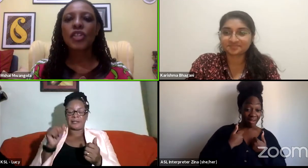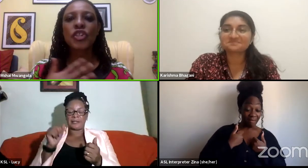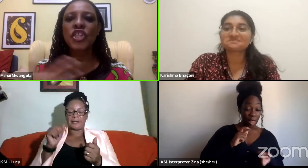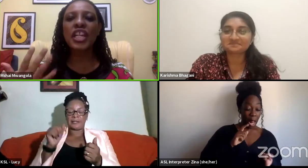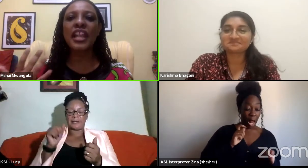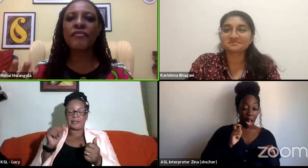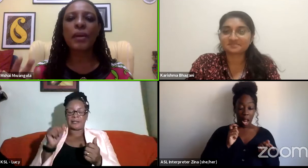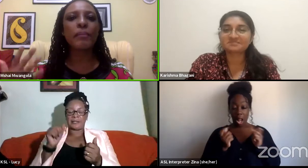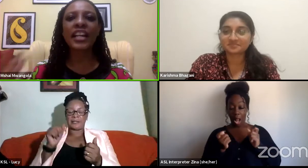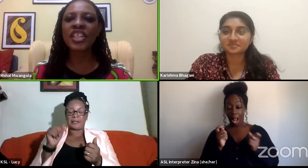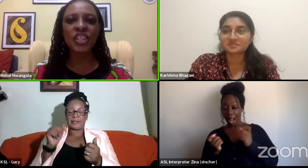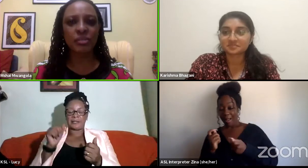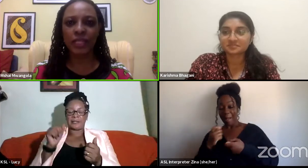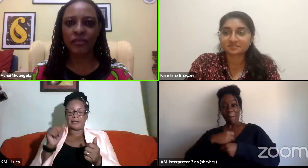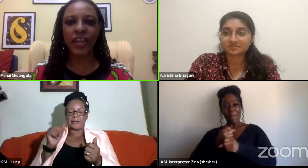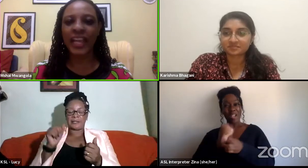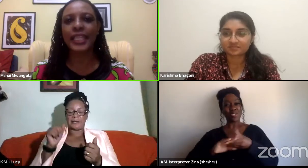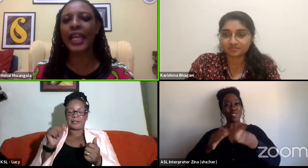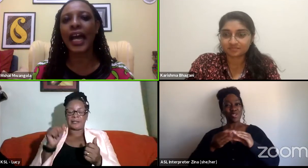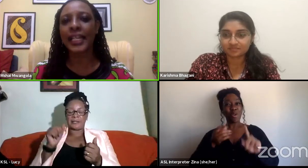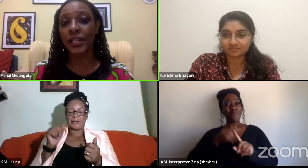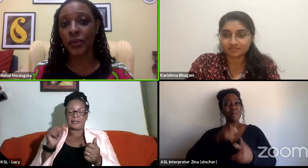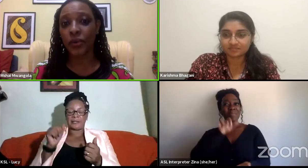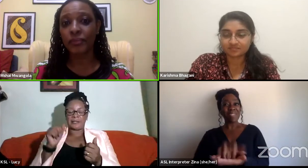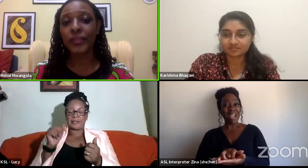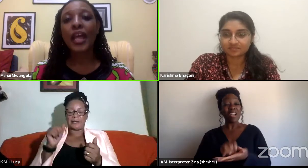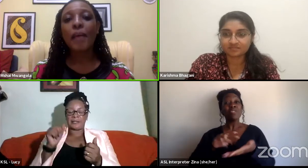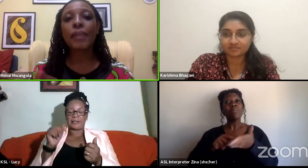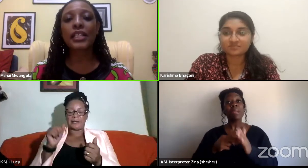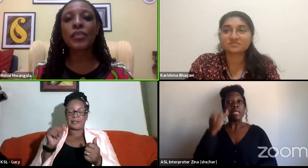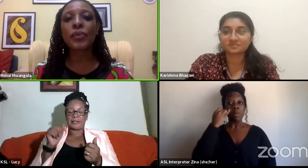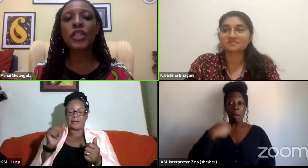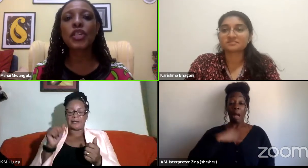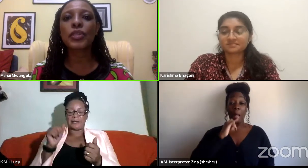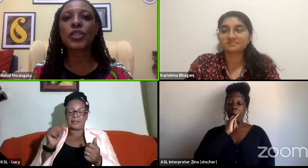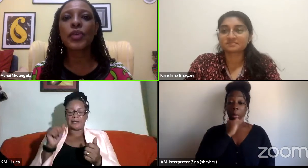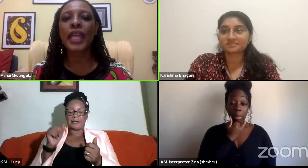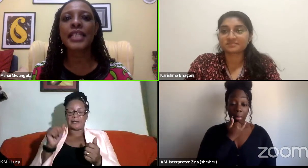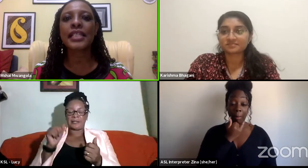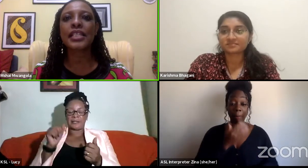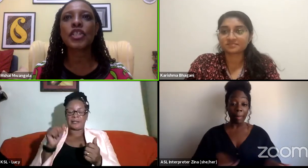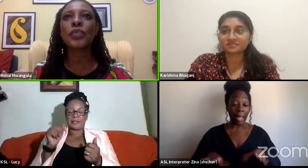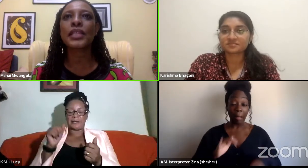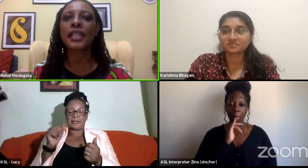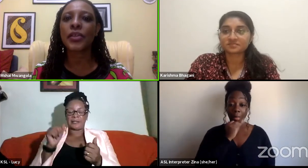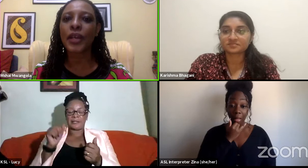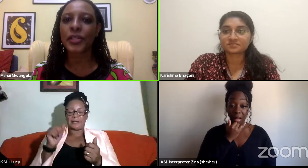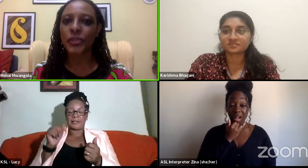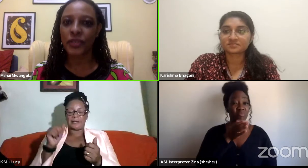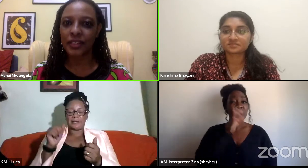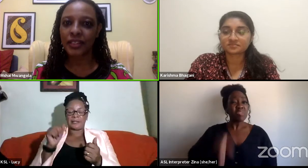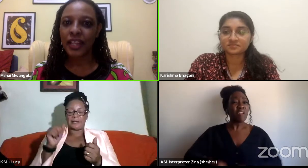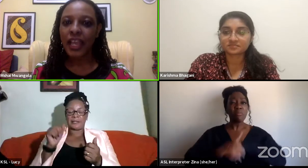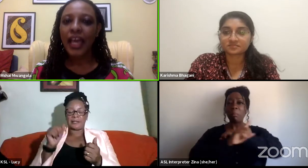So she never punished me for anything I did wrong, but what she would do is she would tell you a story.